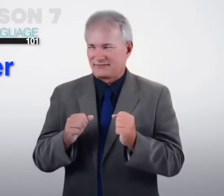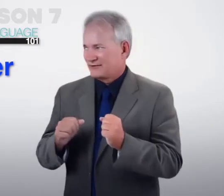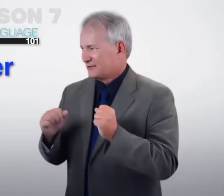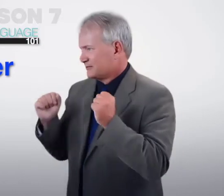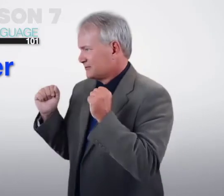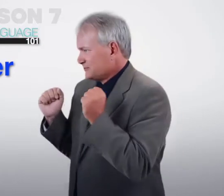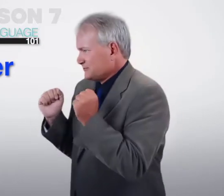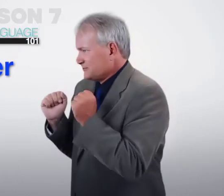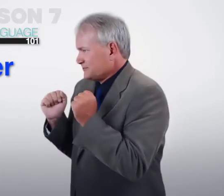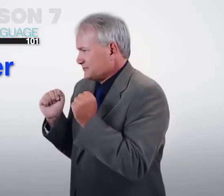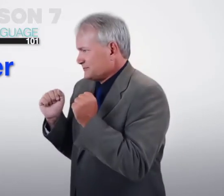Winter.